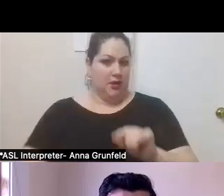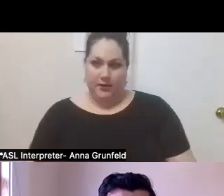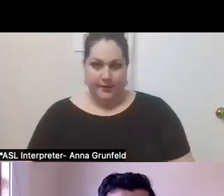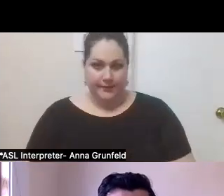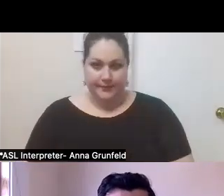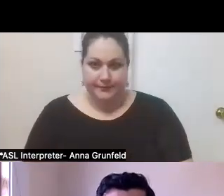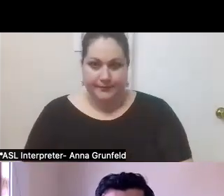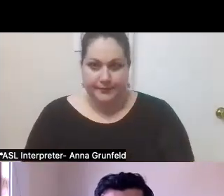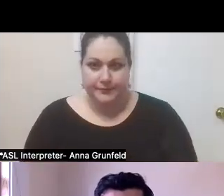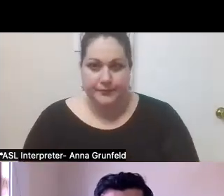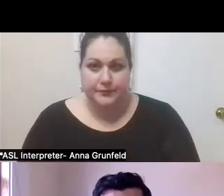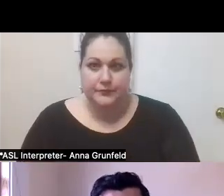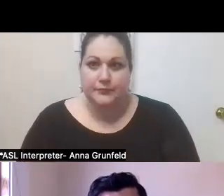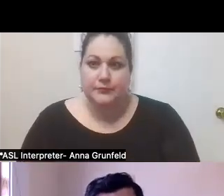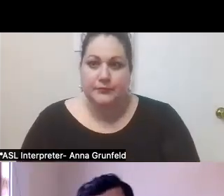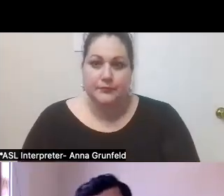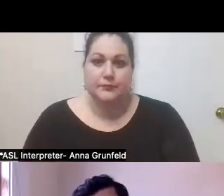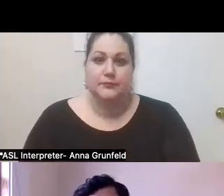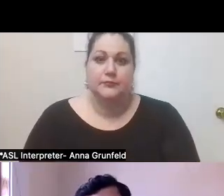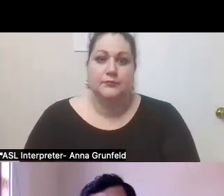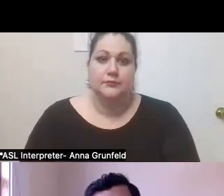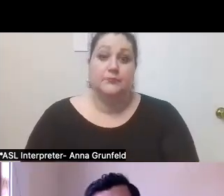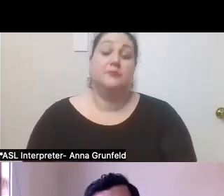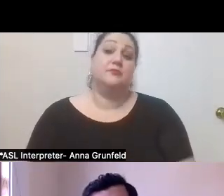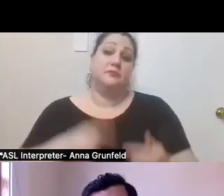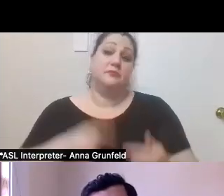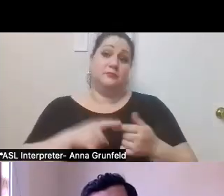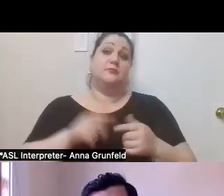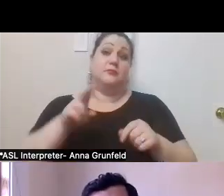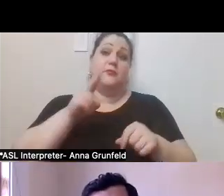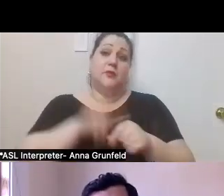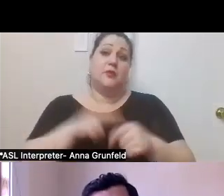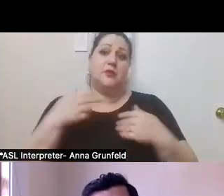And then all of this, I put emotional and psychological because it was real obviously